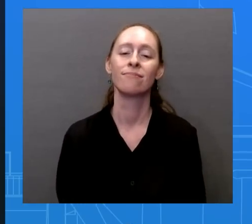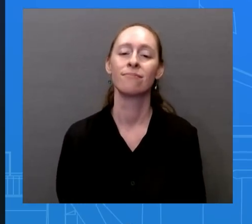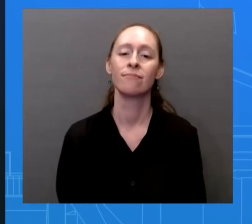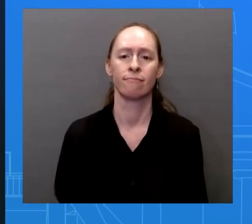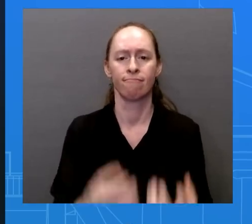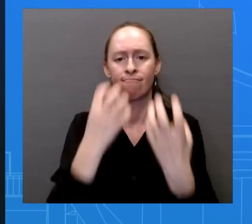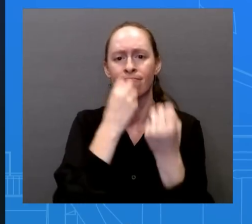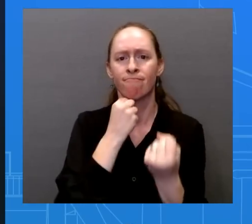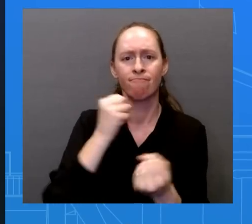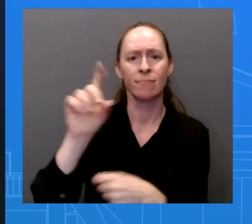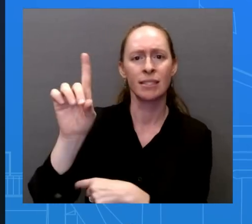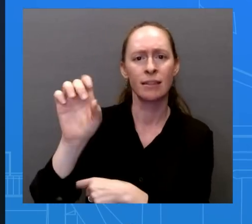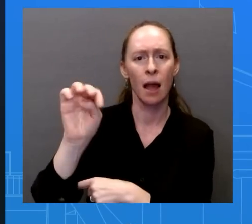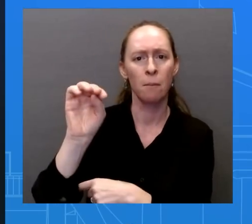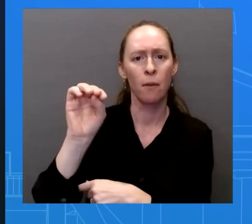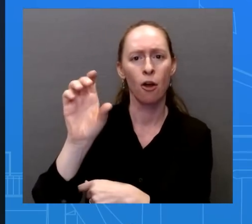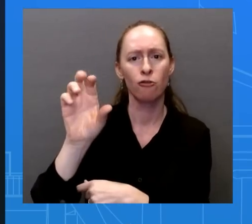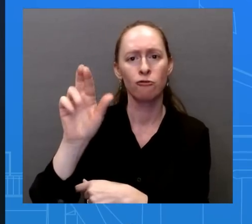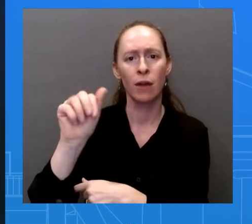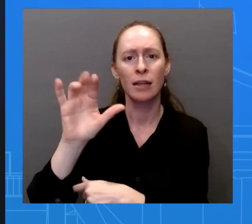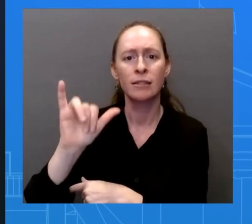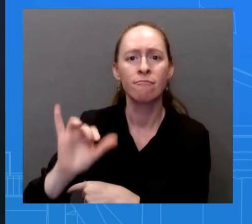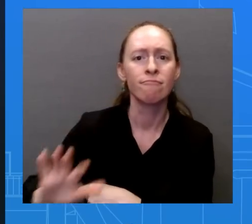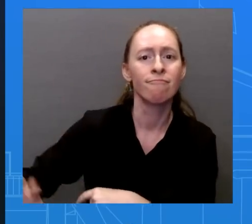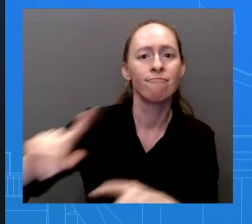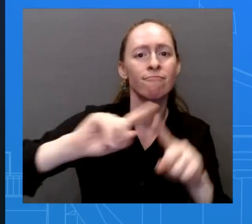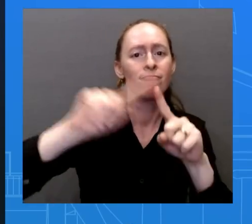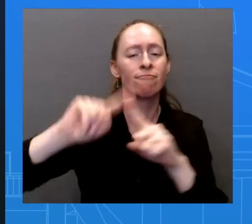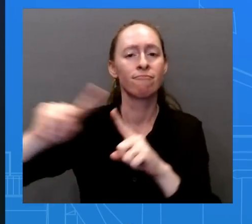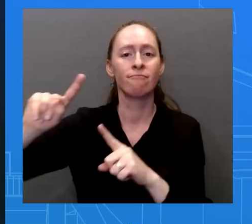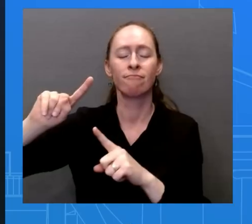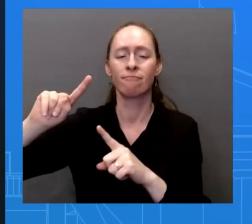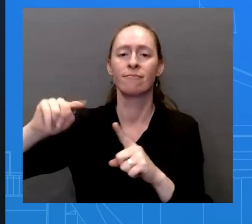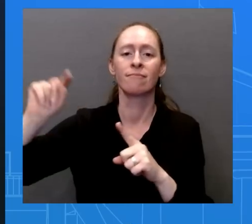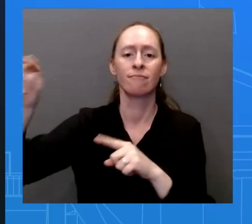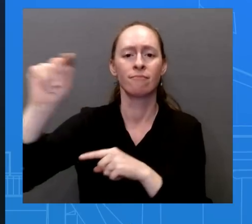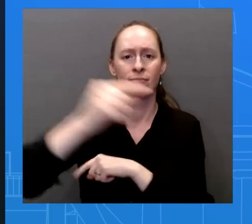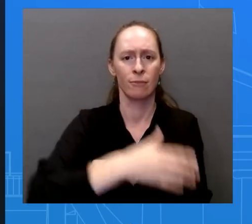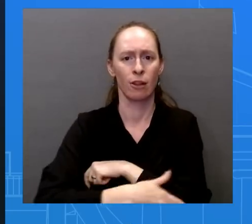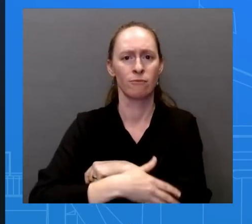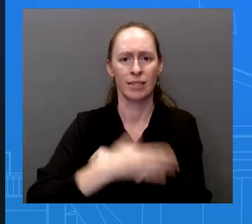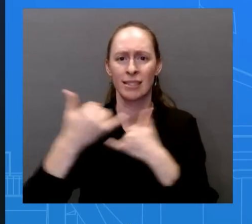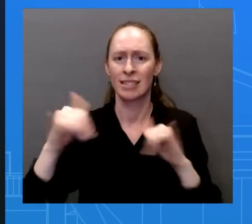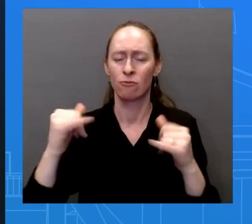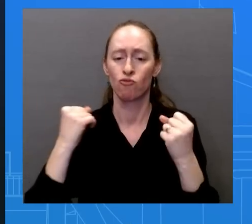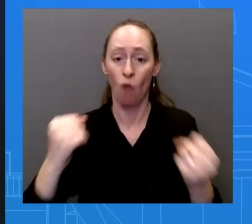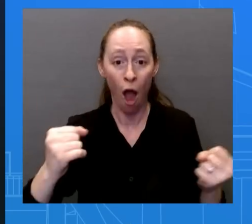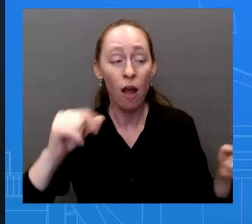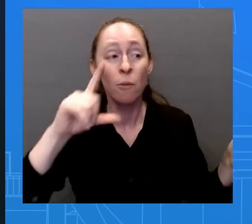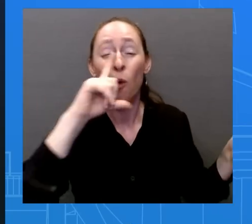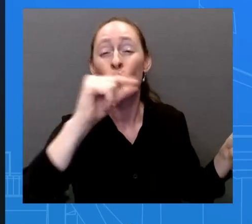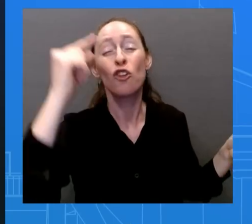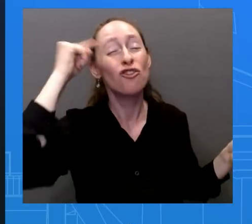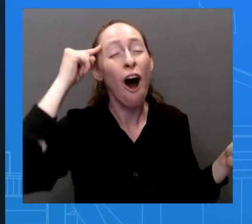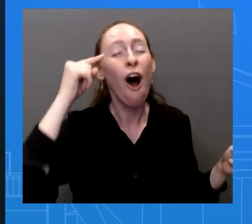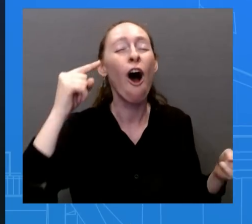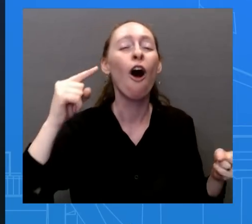It has not happened. And so, after the first G7 of this administration, there were questions about whether America is back.